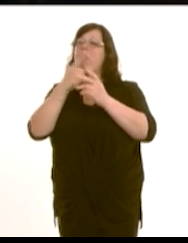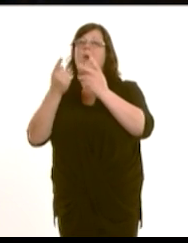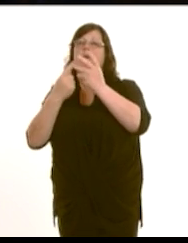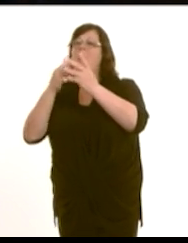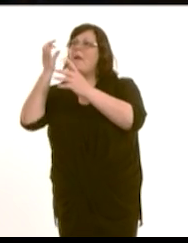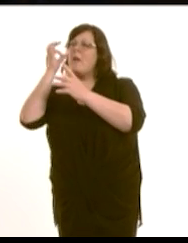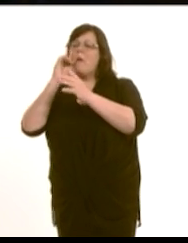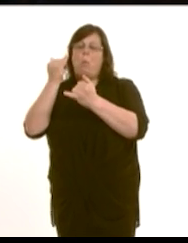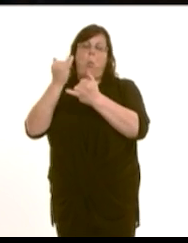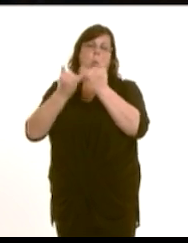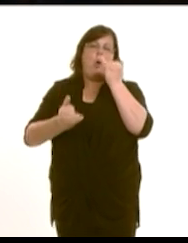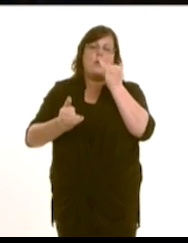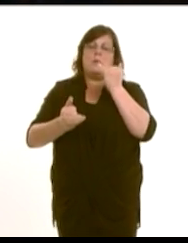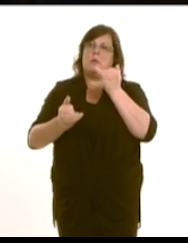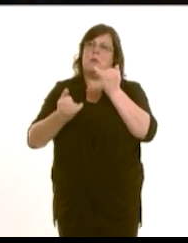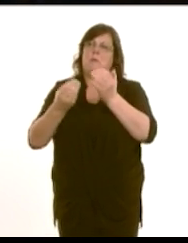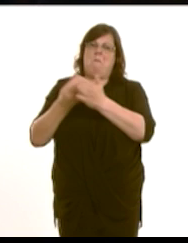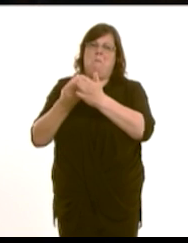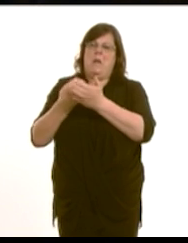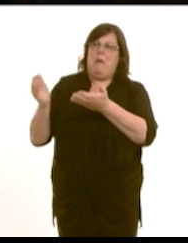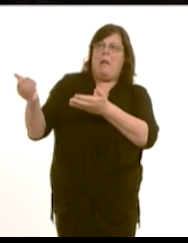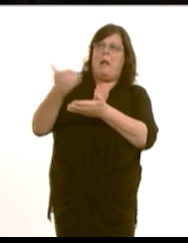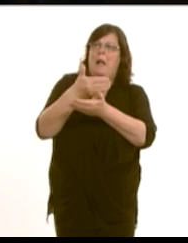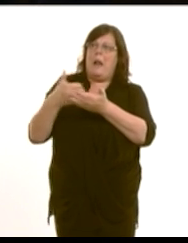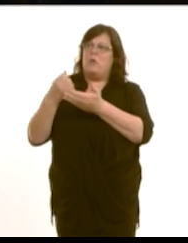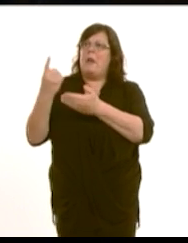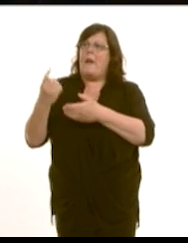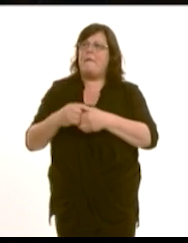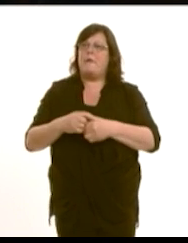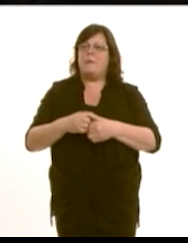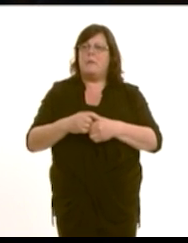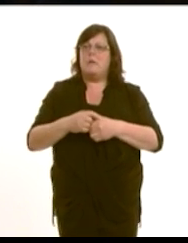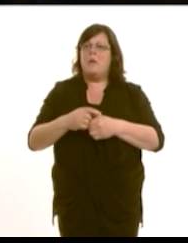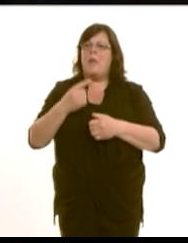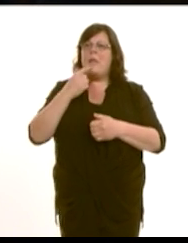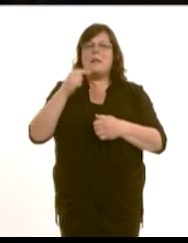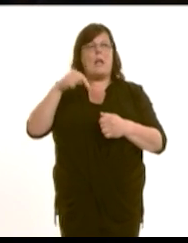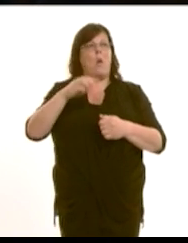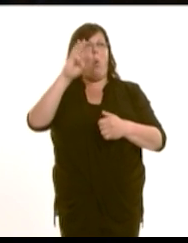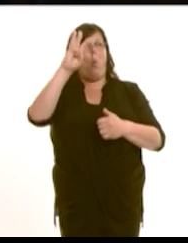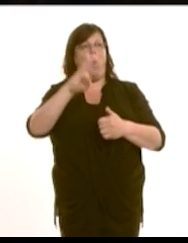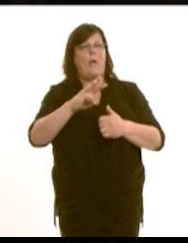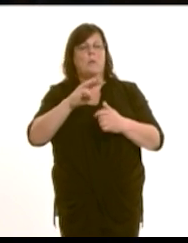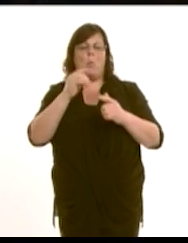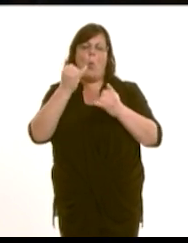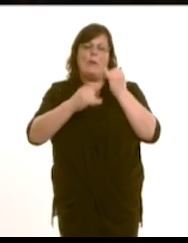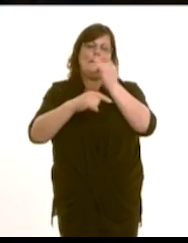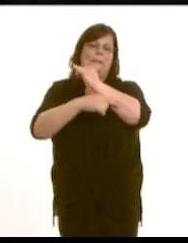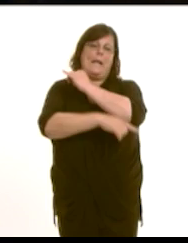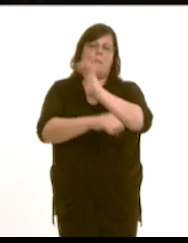The citizens advice bureau has labelled council tax as Walesís biggest debt problemó6,000